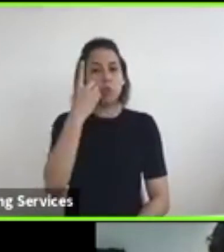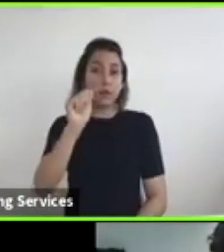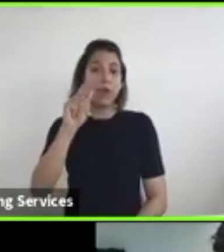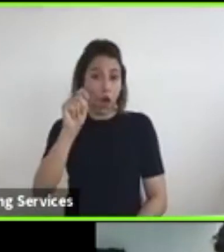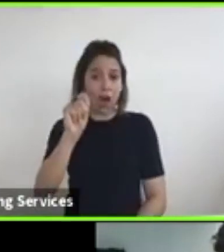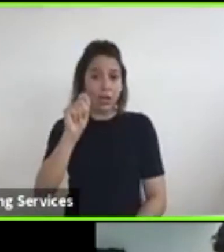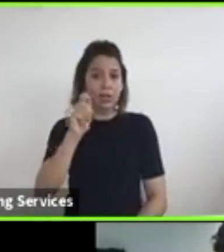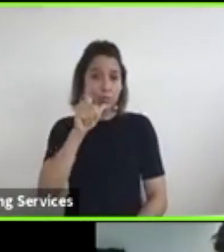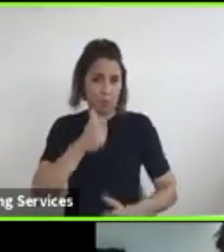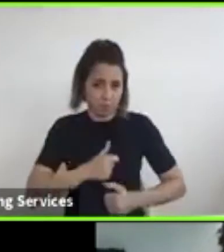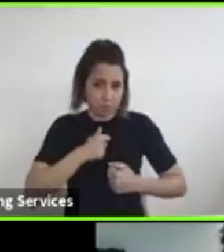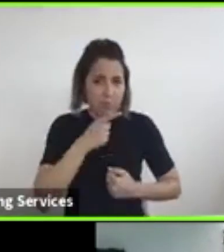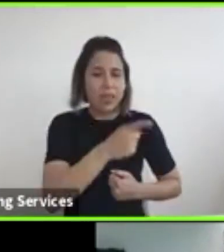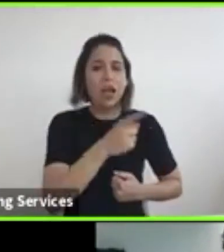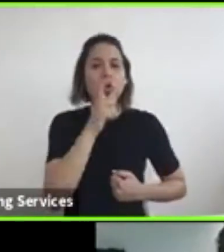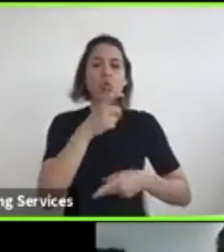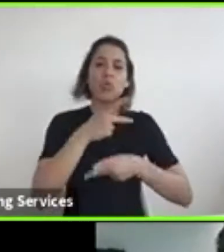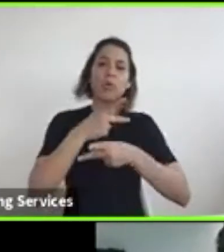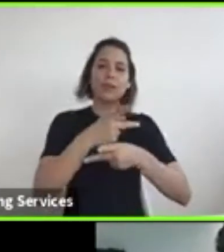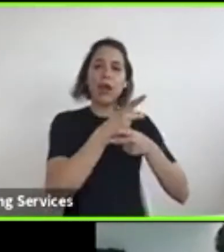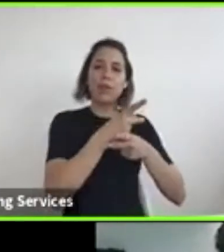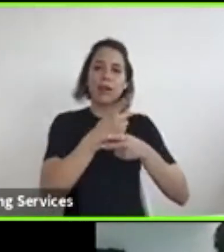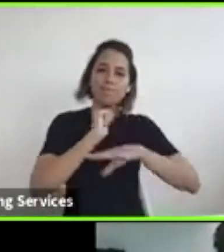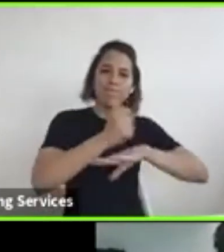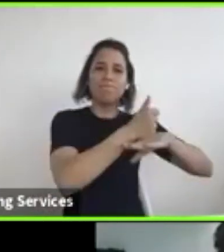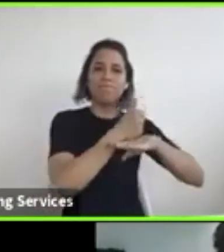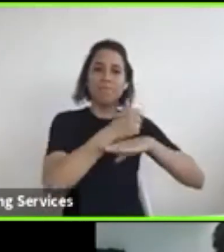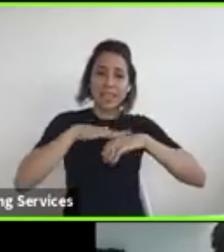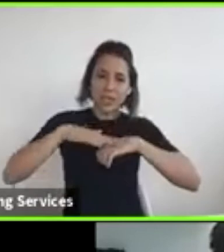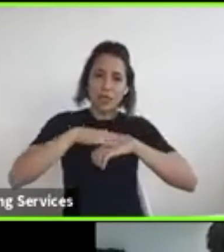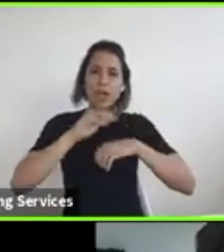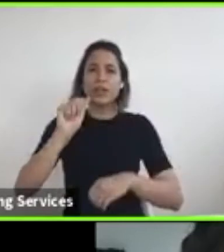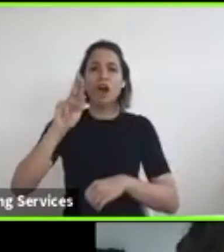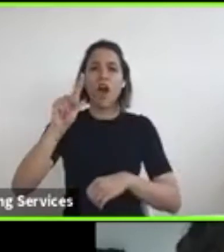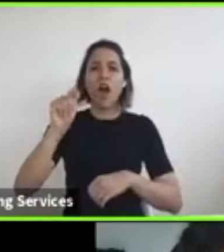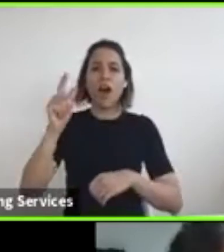AN -- AN INDIGENOUS, ARTS FESTIVAL. AND -- SO THAT'S A CRITICAL FACET